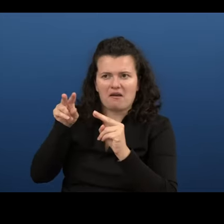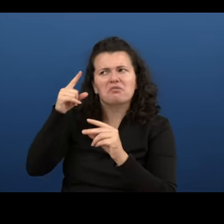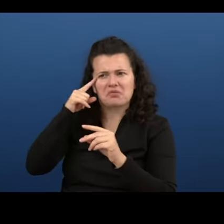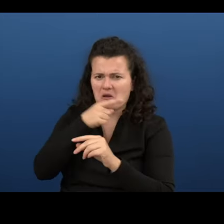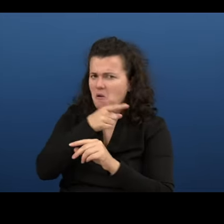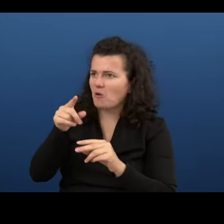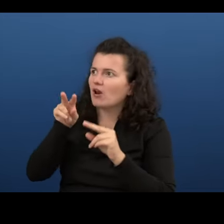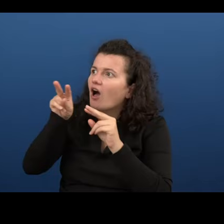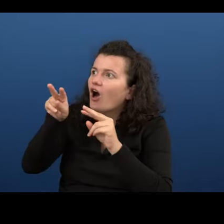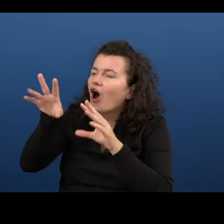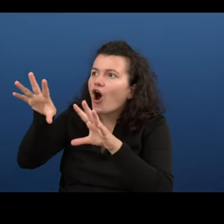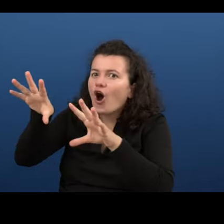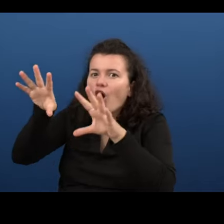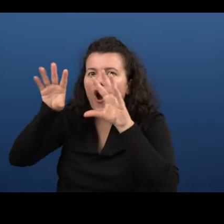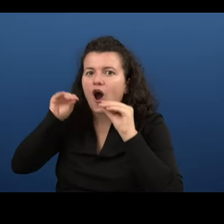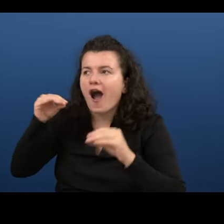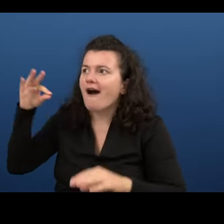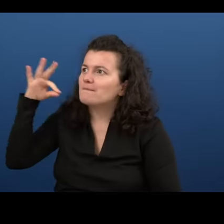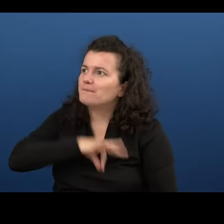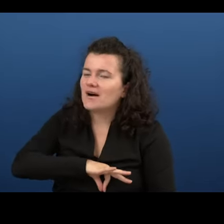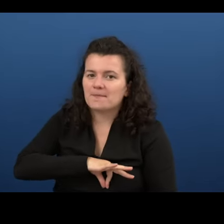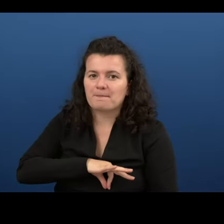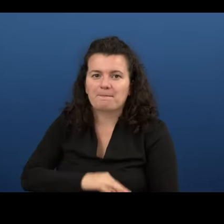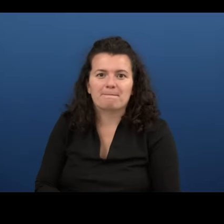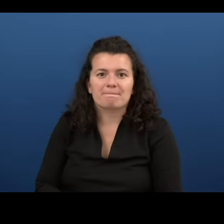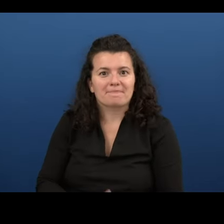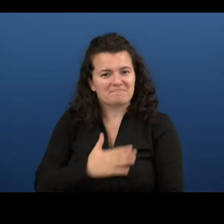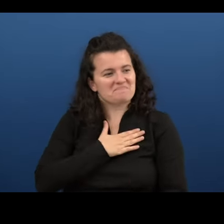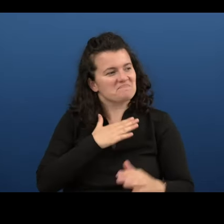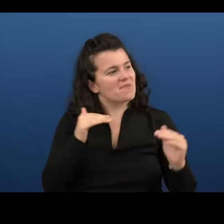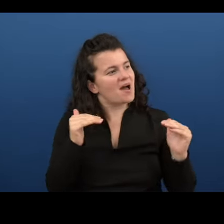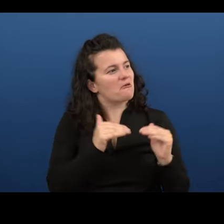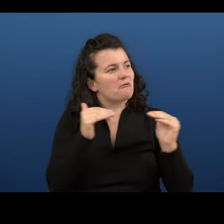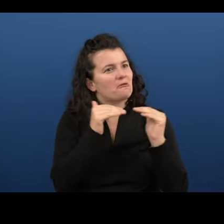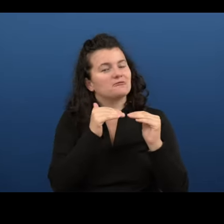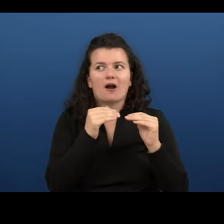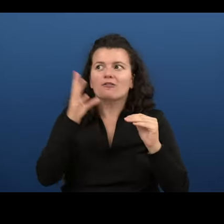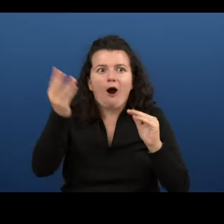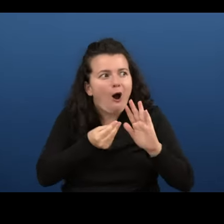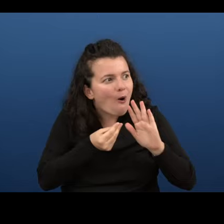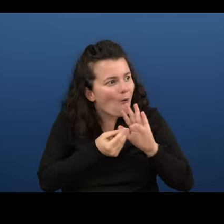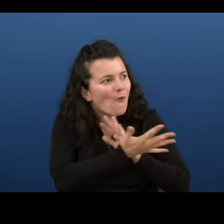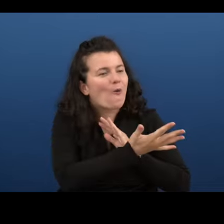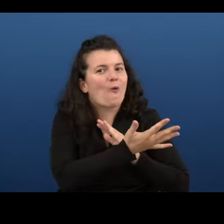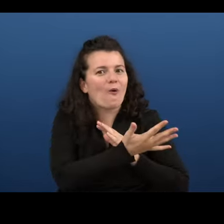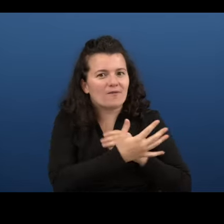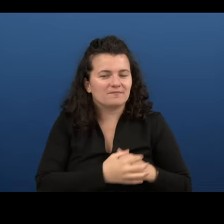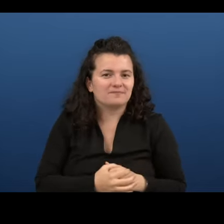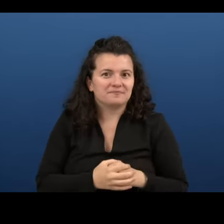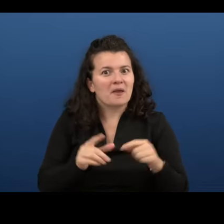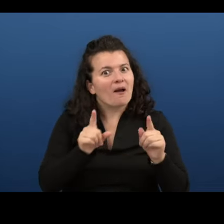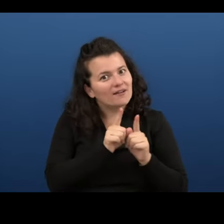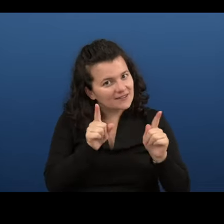was shared with us into your respective organizations, so that you too can craft strategies to up